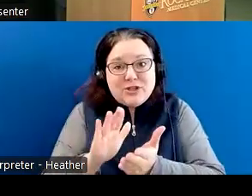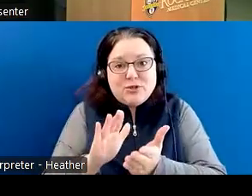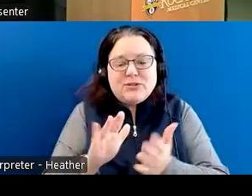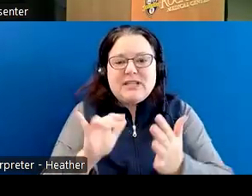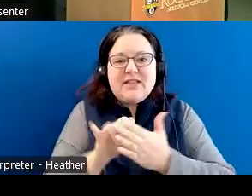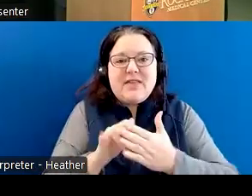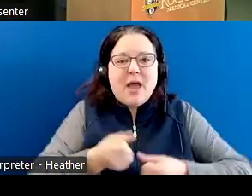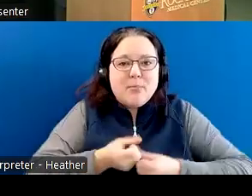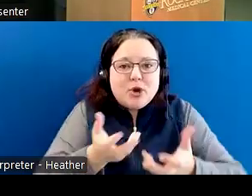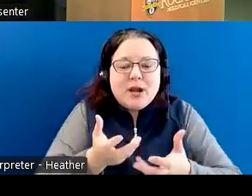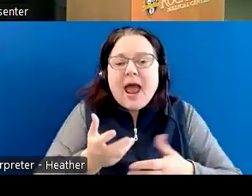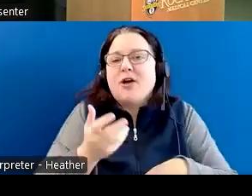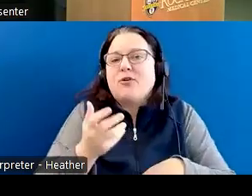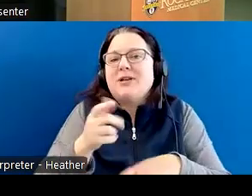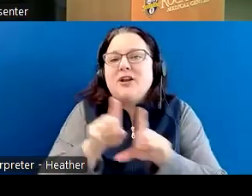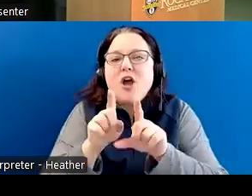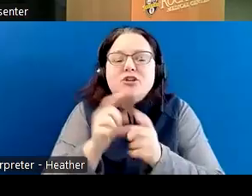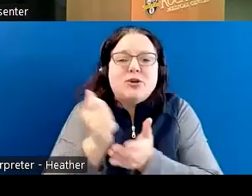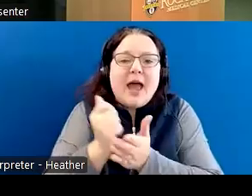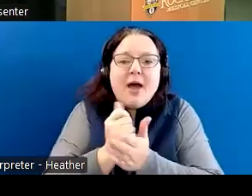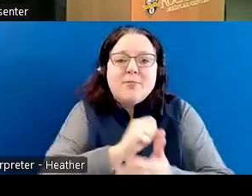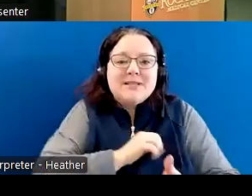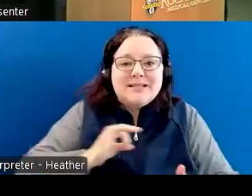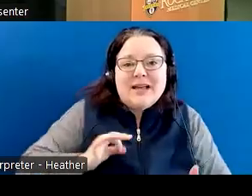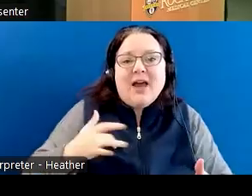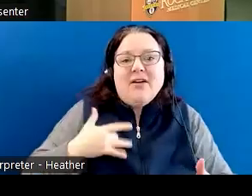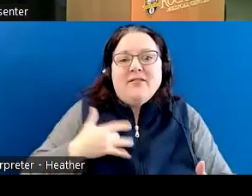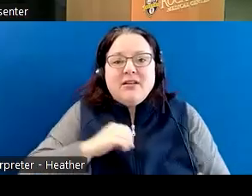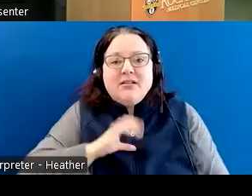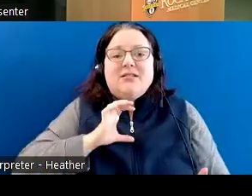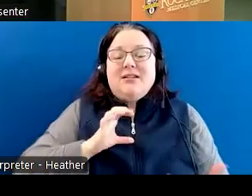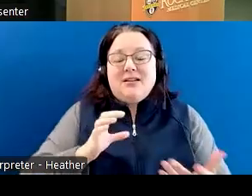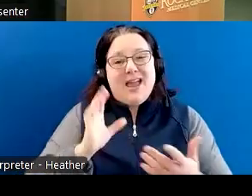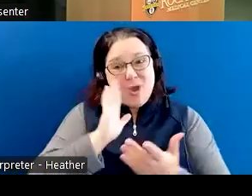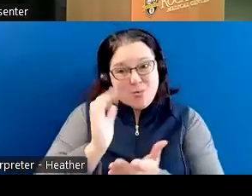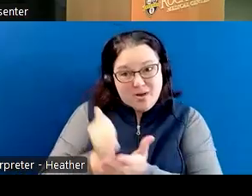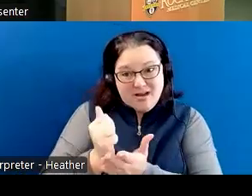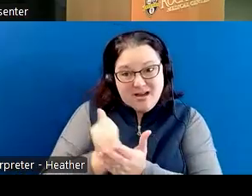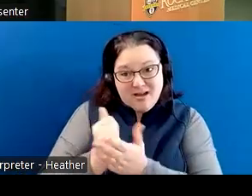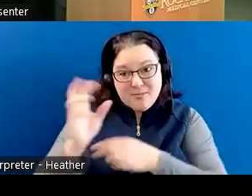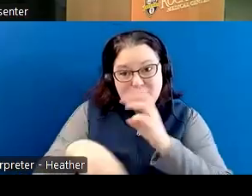increasing well-being of staff. So, it happens in the world, it happens across our system.